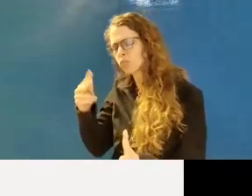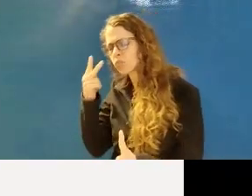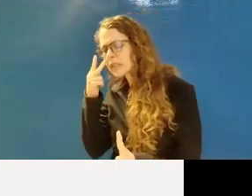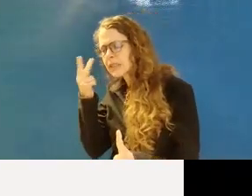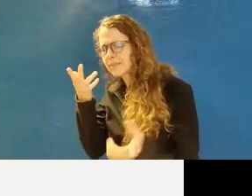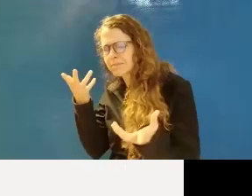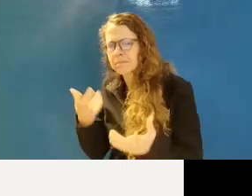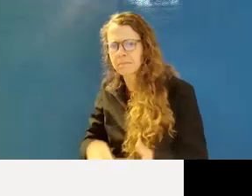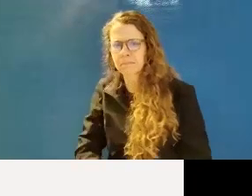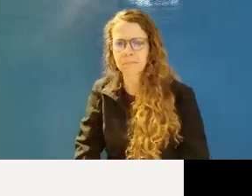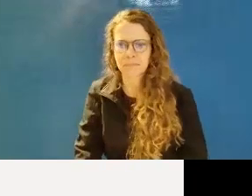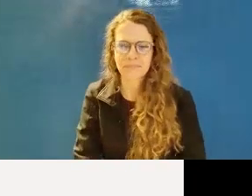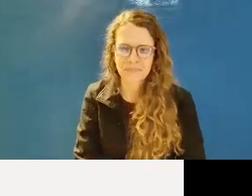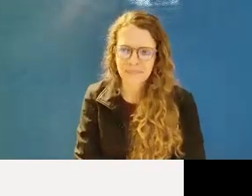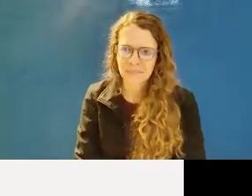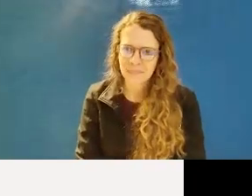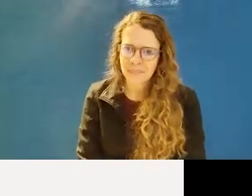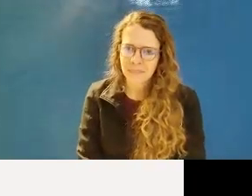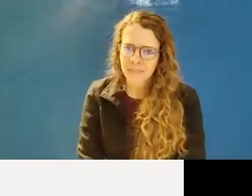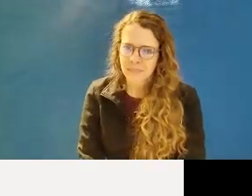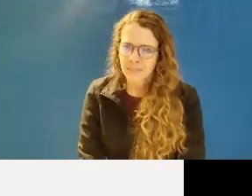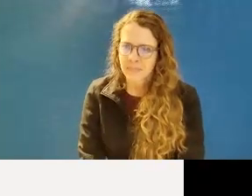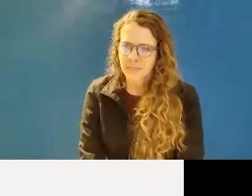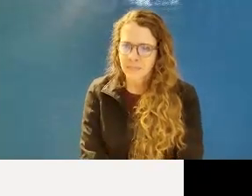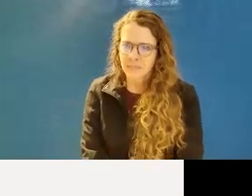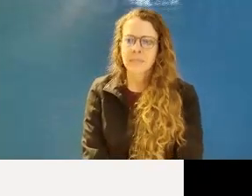Yeah. All right.